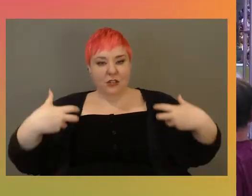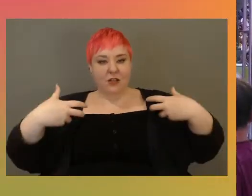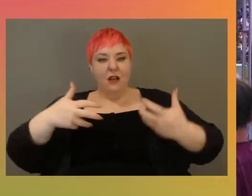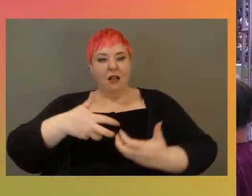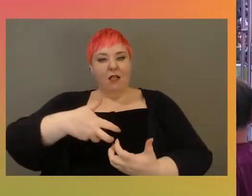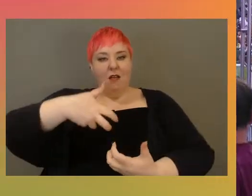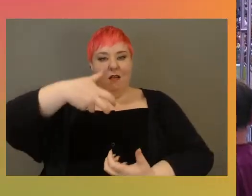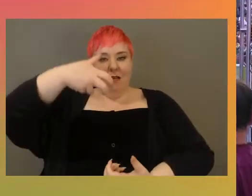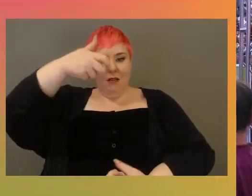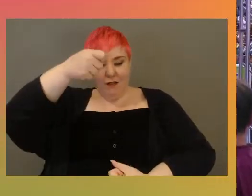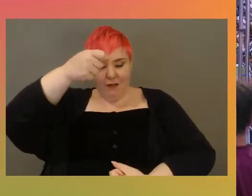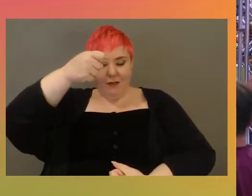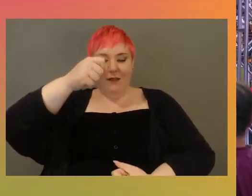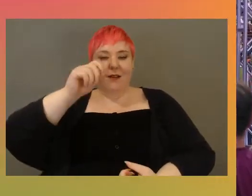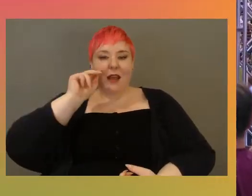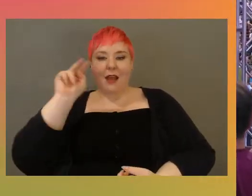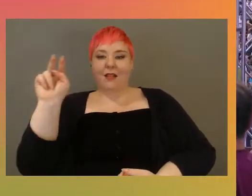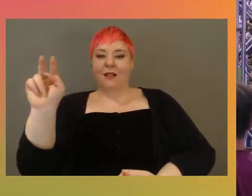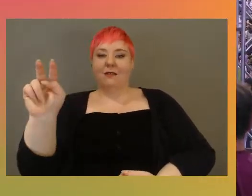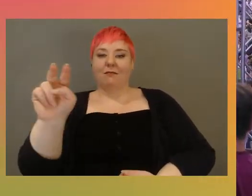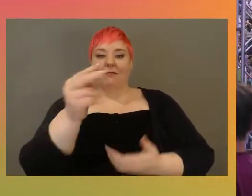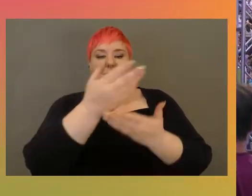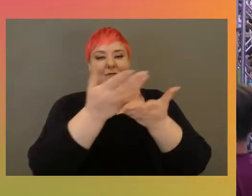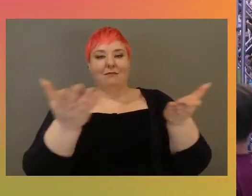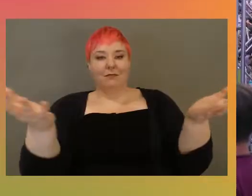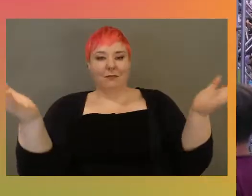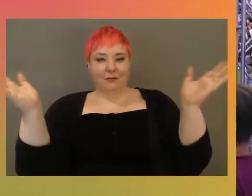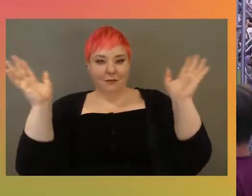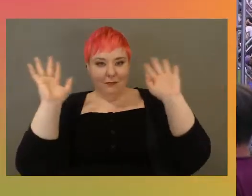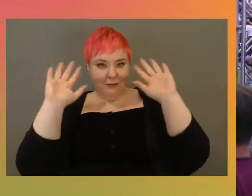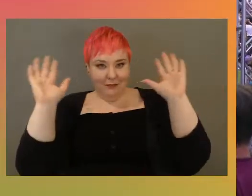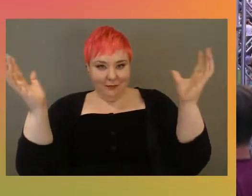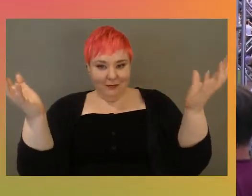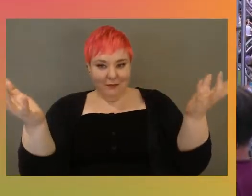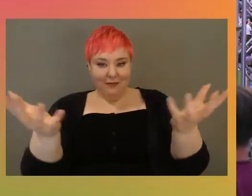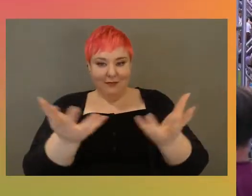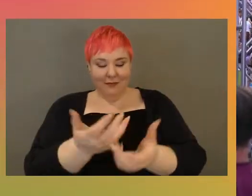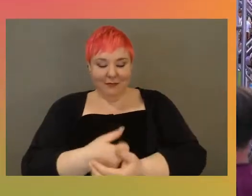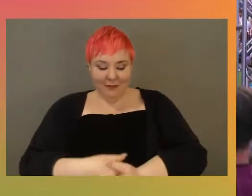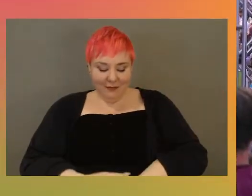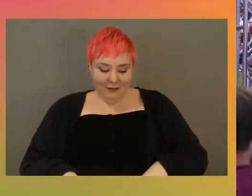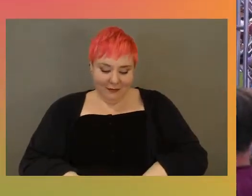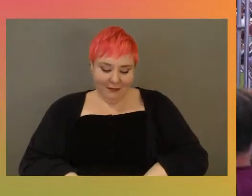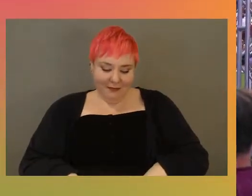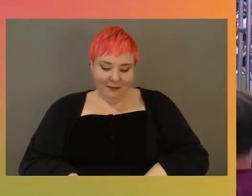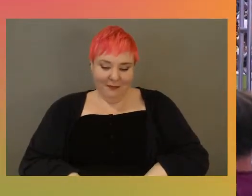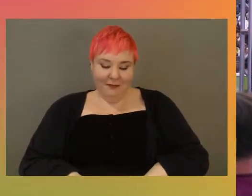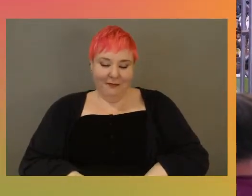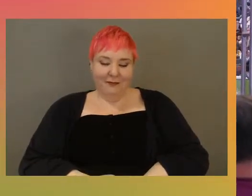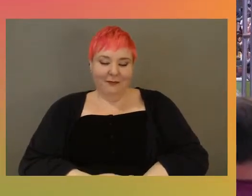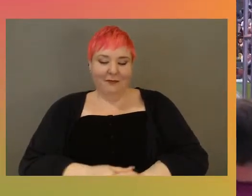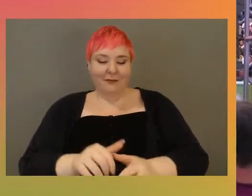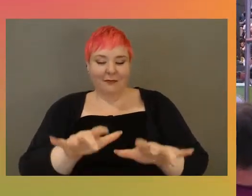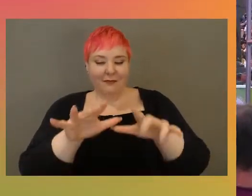STRONG FOUNDATION. LONG WAIST AND OPEN CHEST.